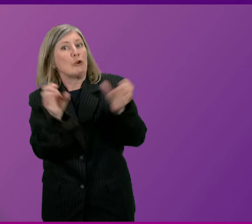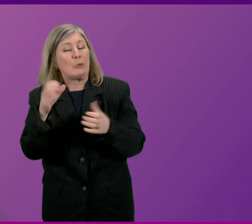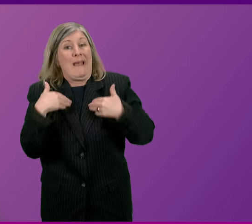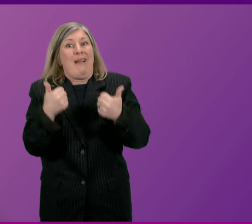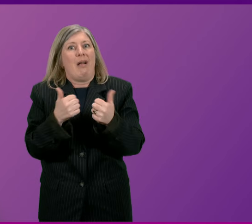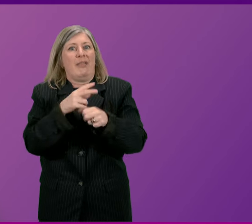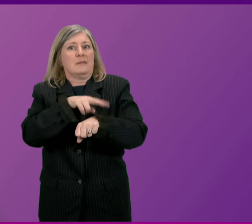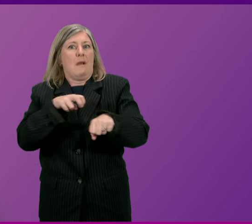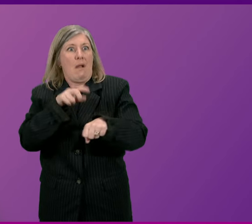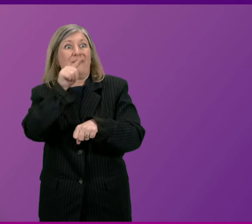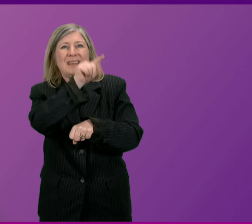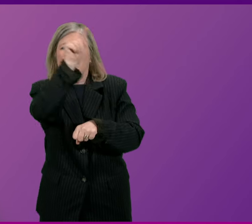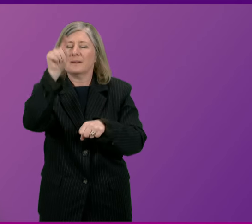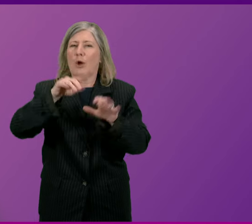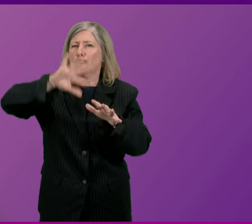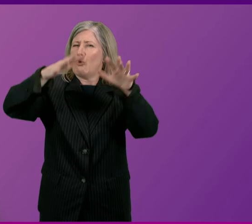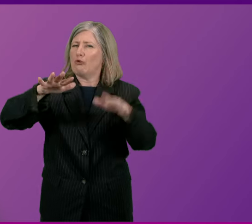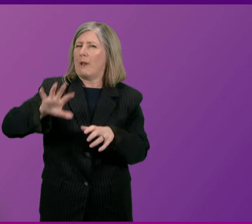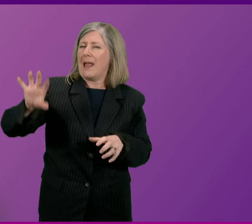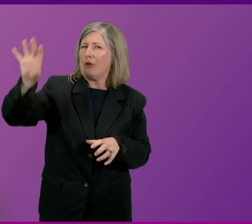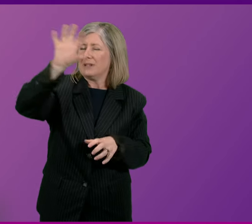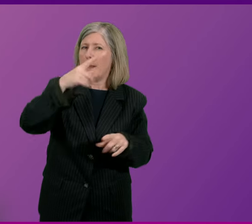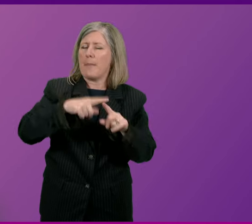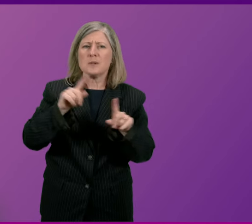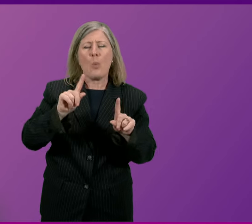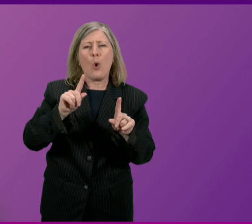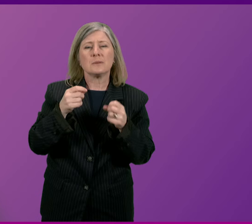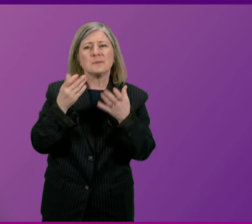such as offering financial incentives for permanent staff to relocate? We